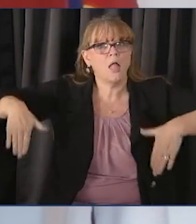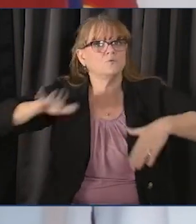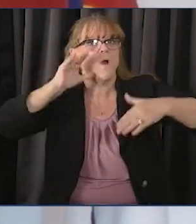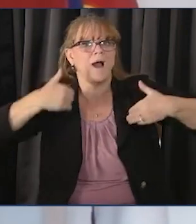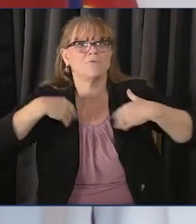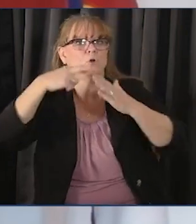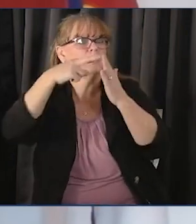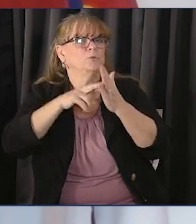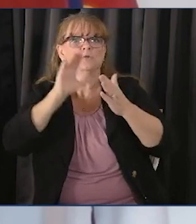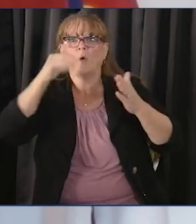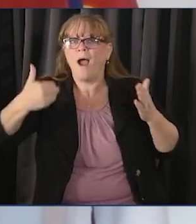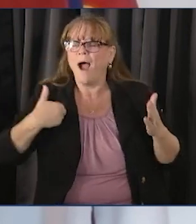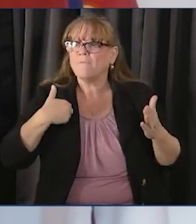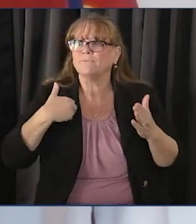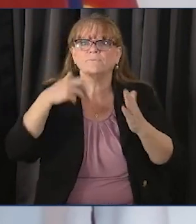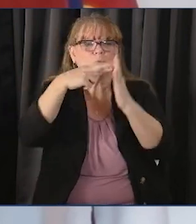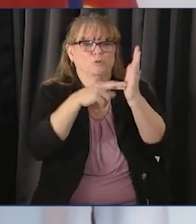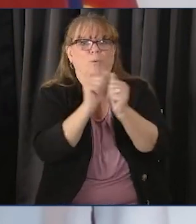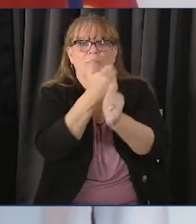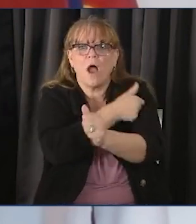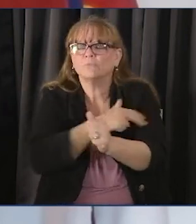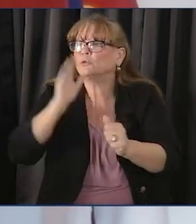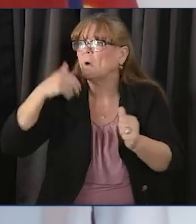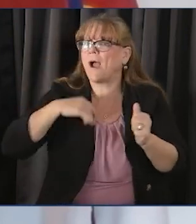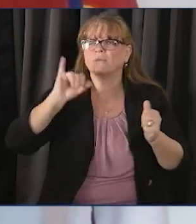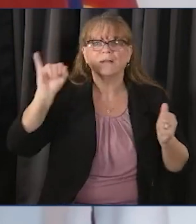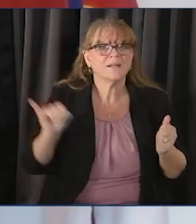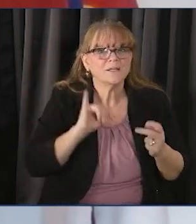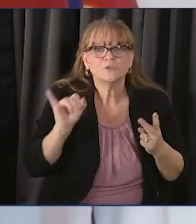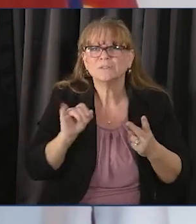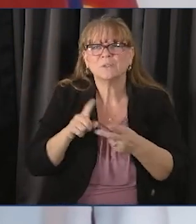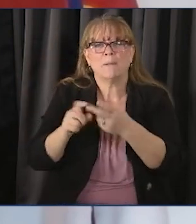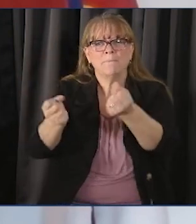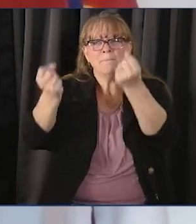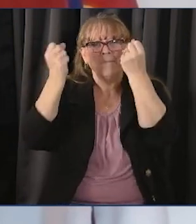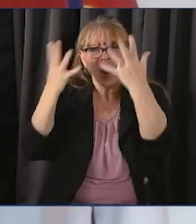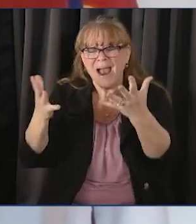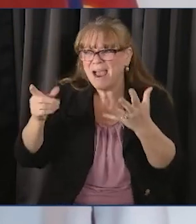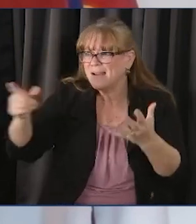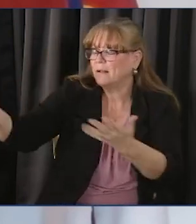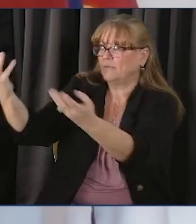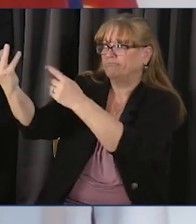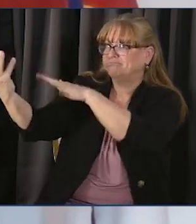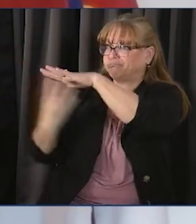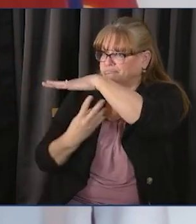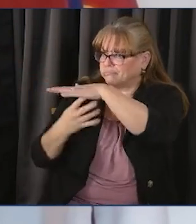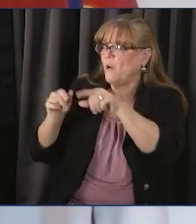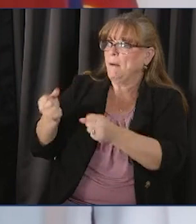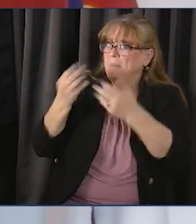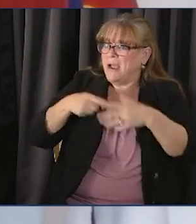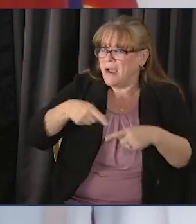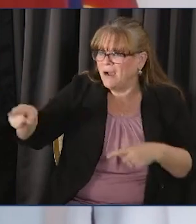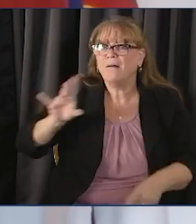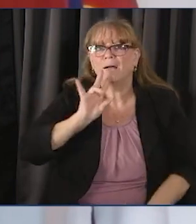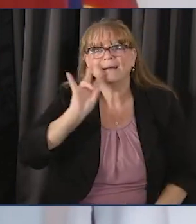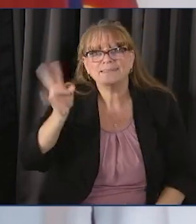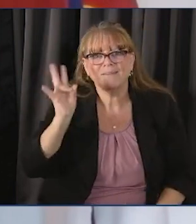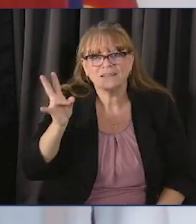I also want to take a moment to thank all of our providers we work with all the partners that are doing the work getting the vaccination in the arms, those that are moving up there